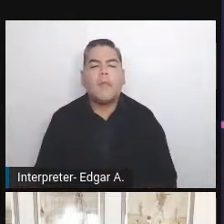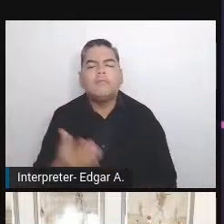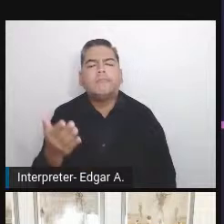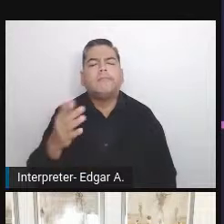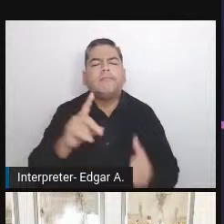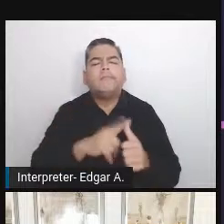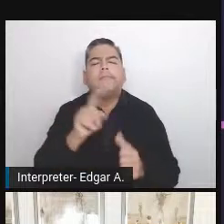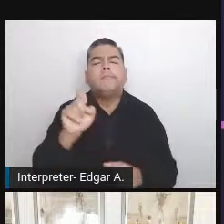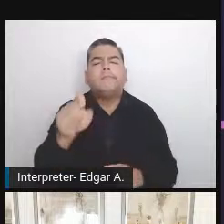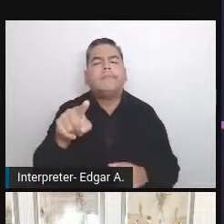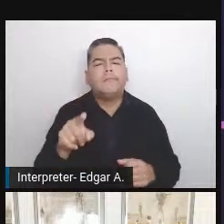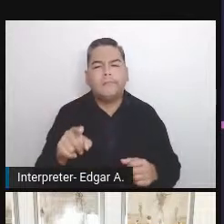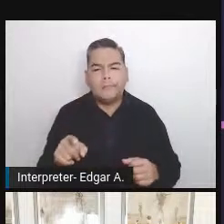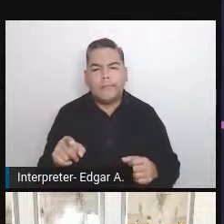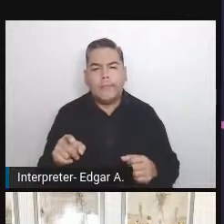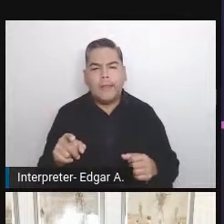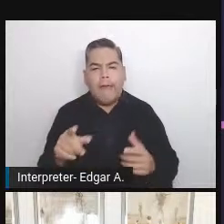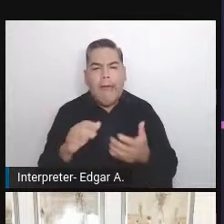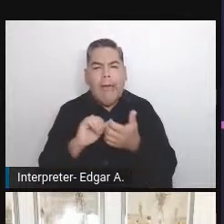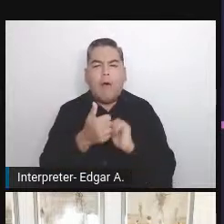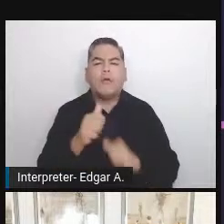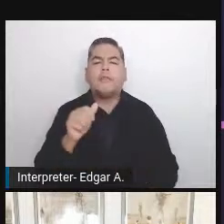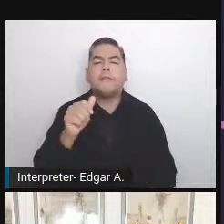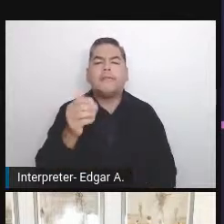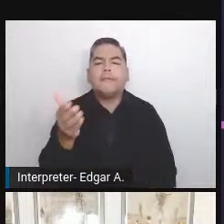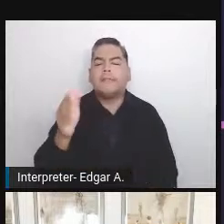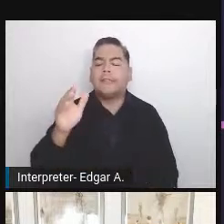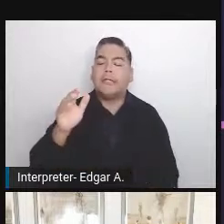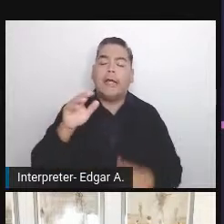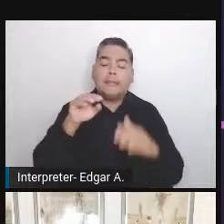So this was the reason why I got interested in the topic.